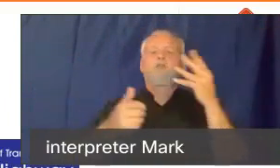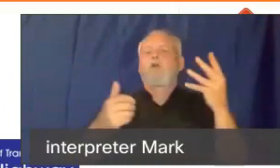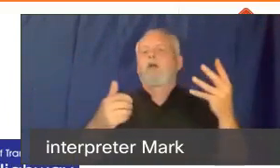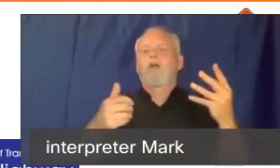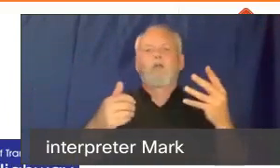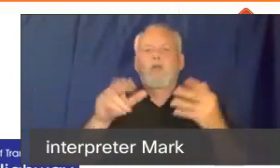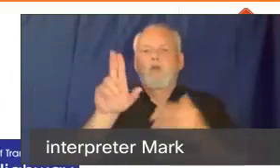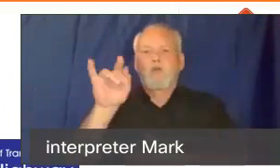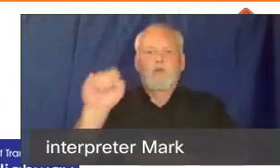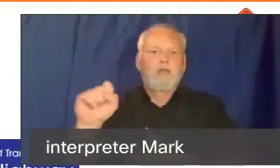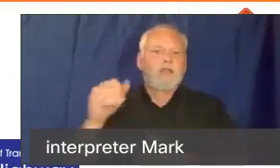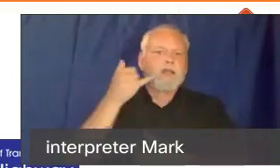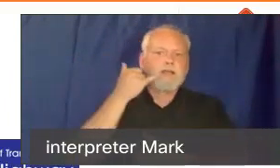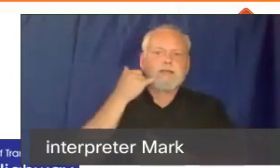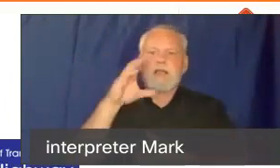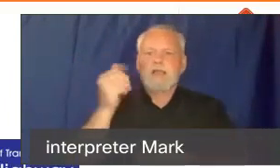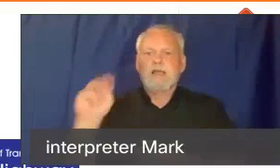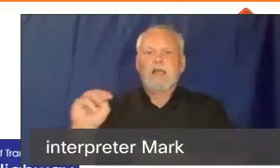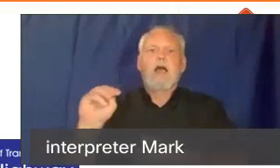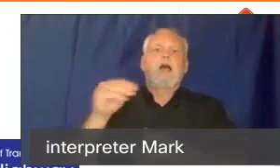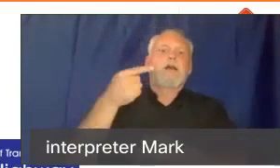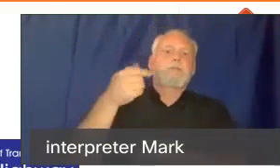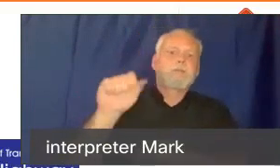And the gas and and, uh.